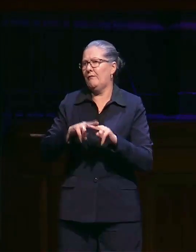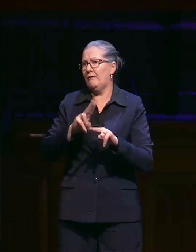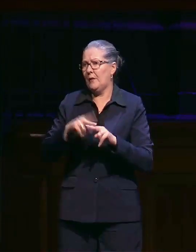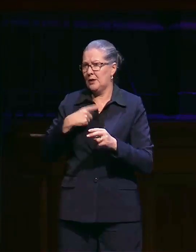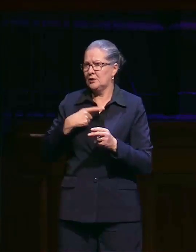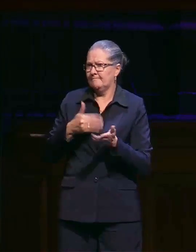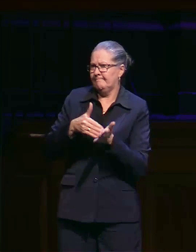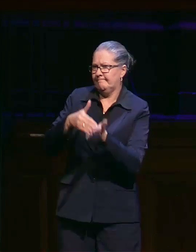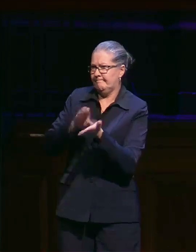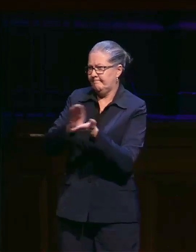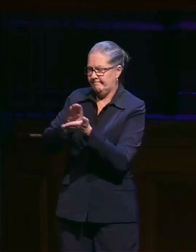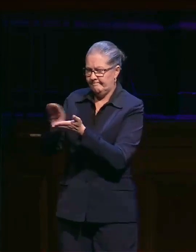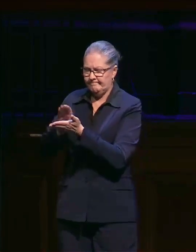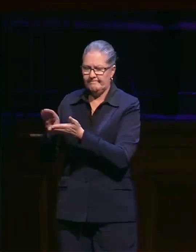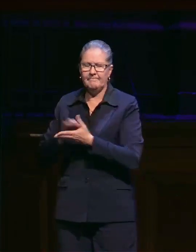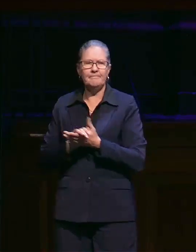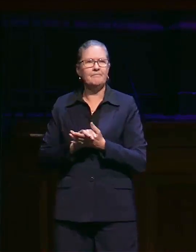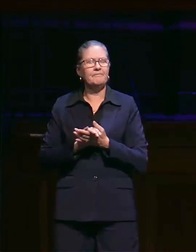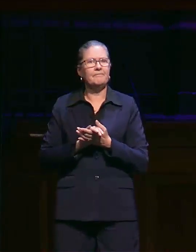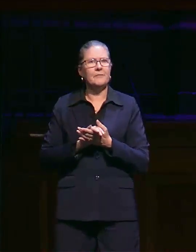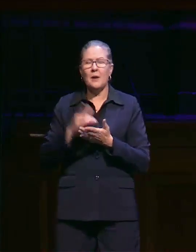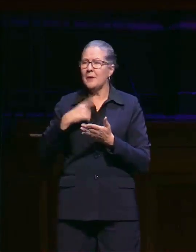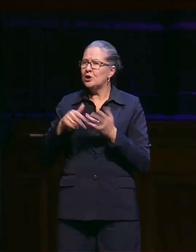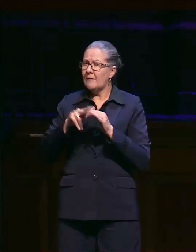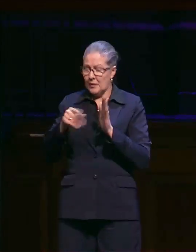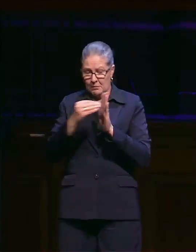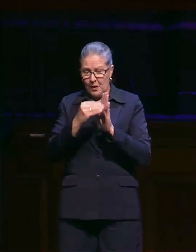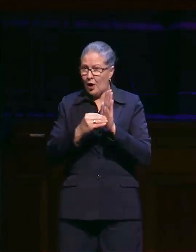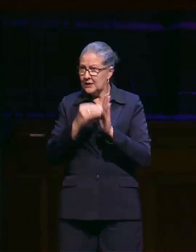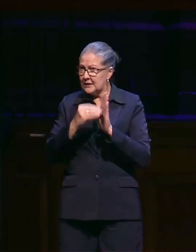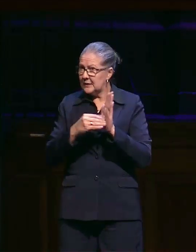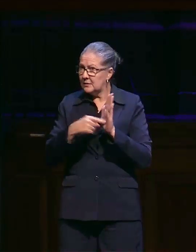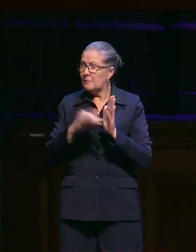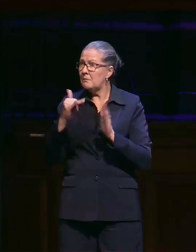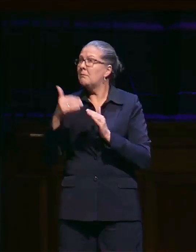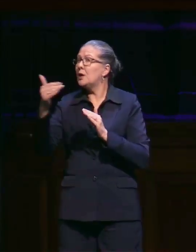indications are that do do that collection of policies by 2020 and 2021